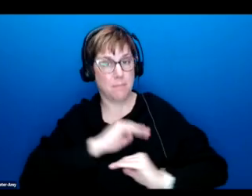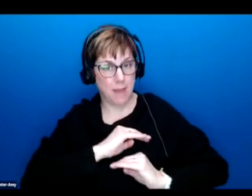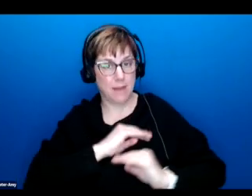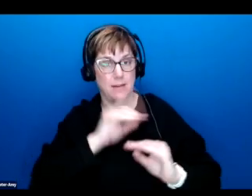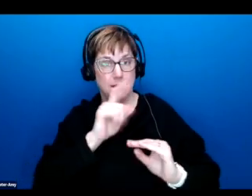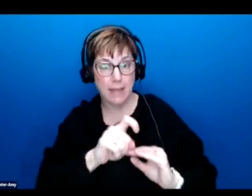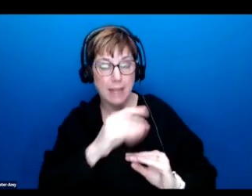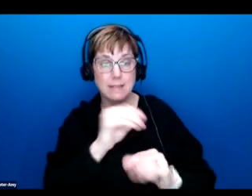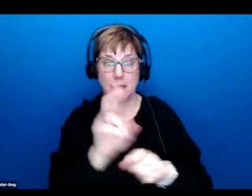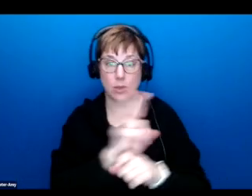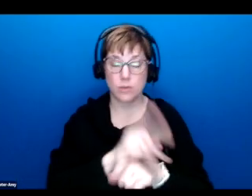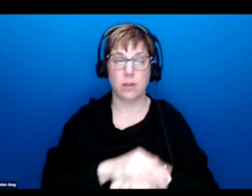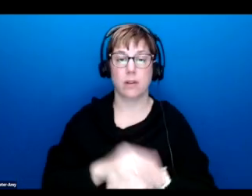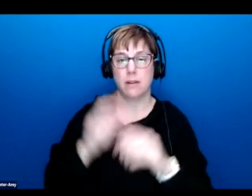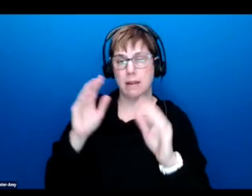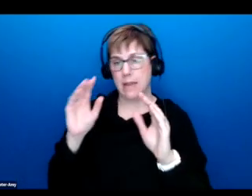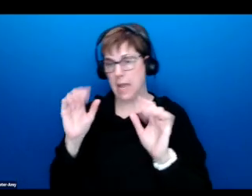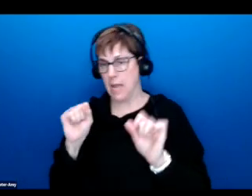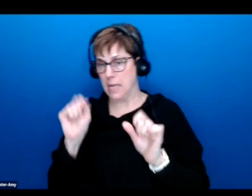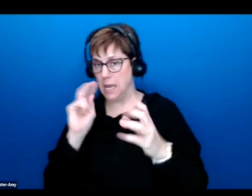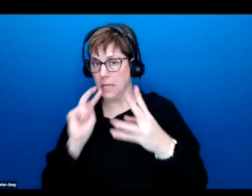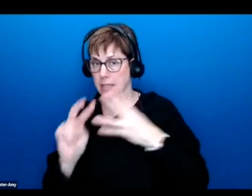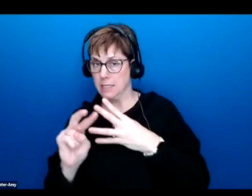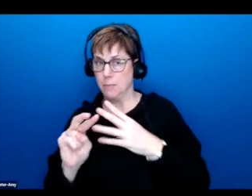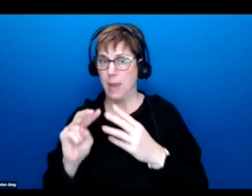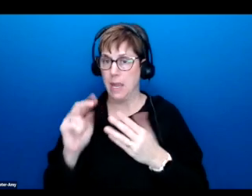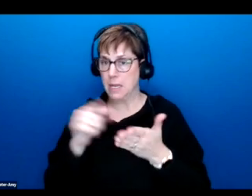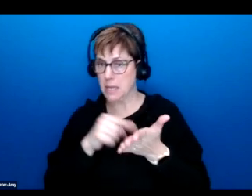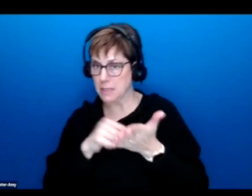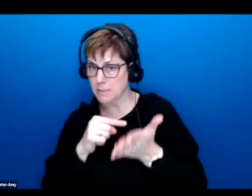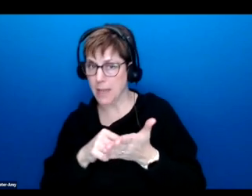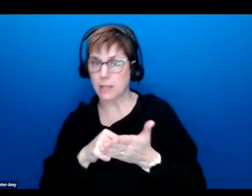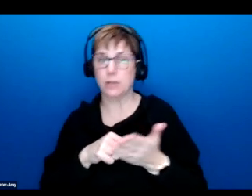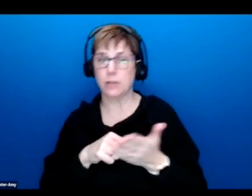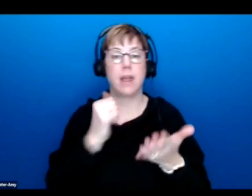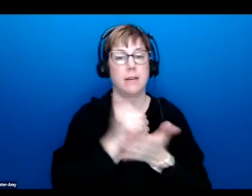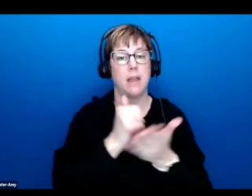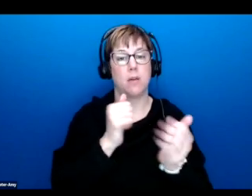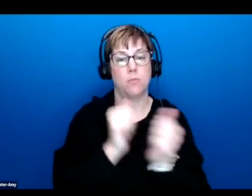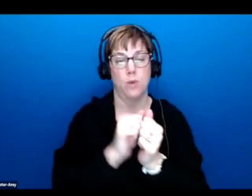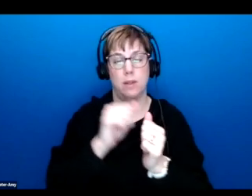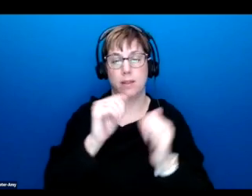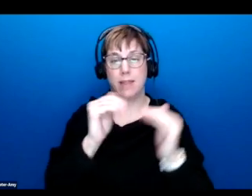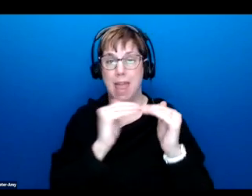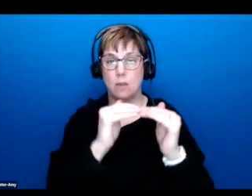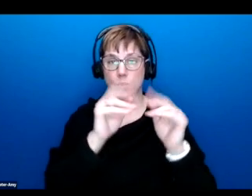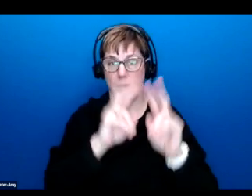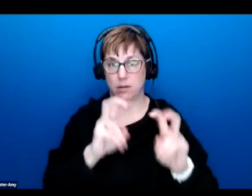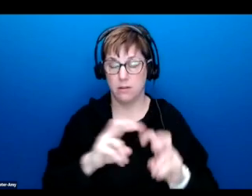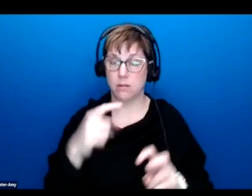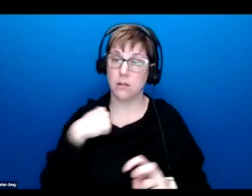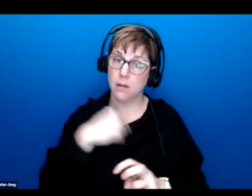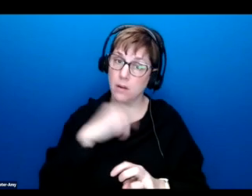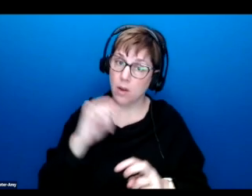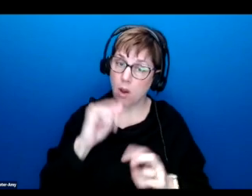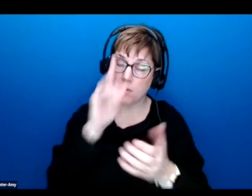anticipate expenditures and also aid in equity analysis. We also believe that the dashboard can have